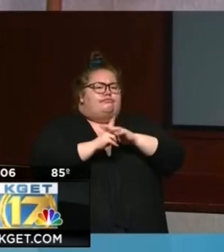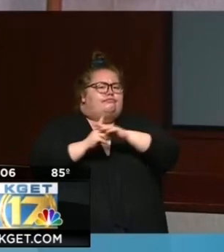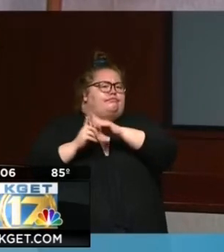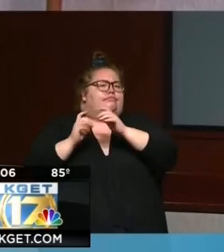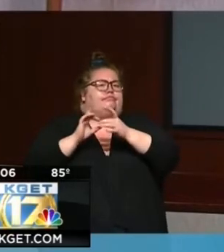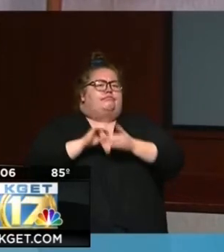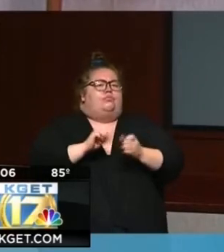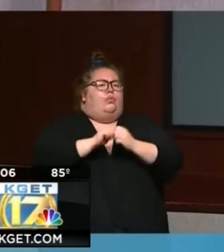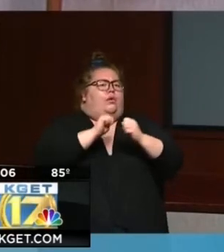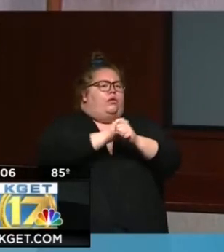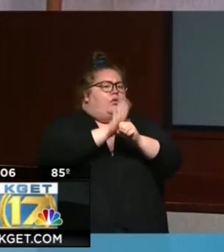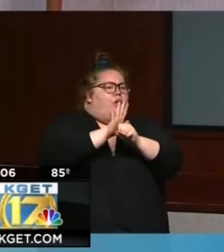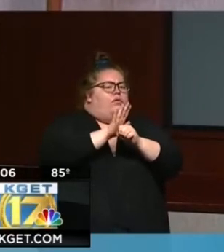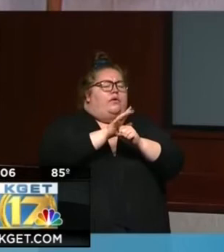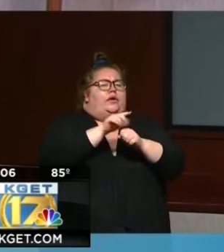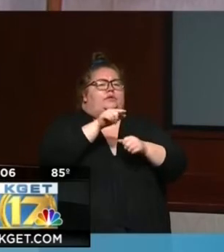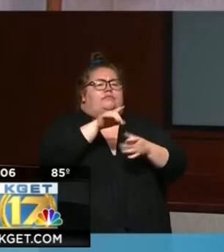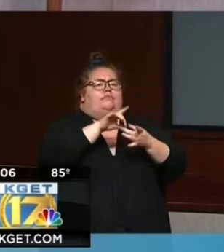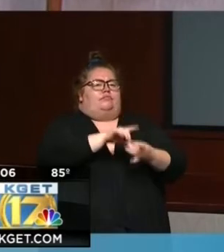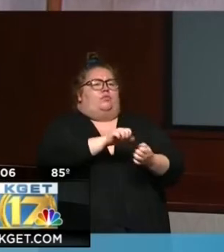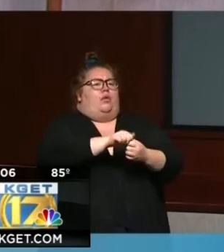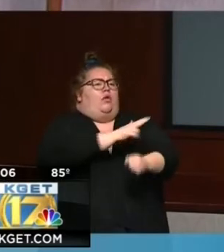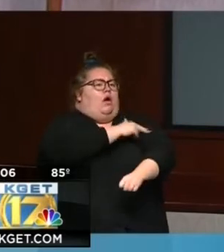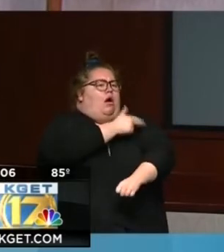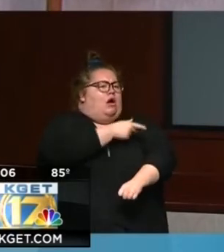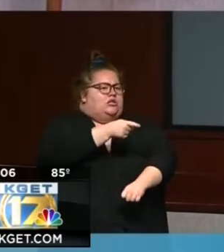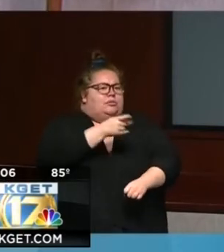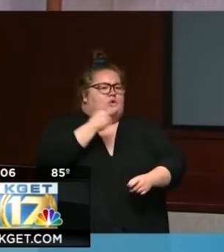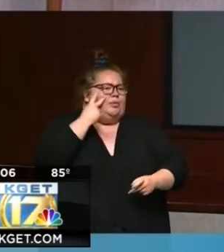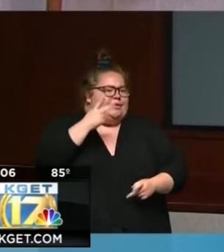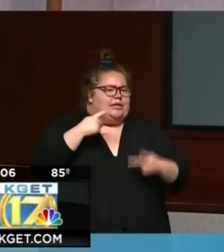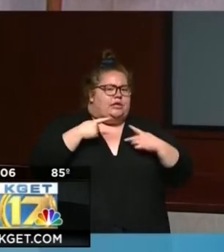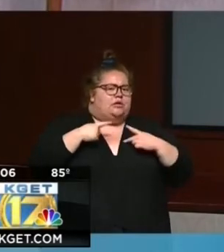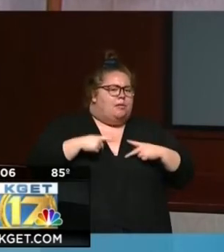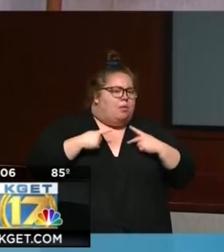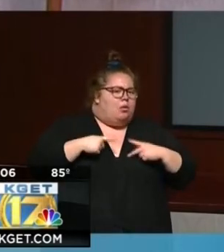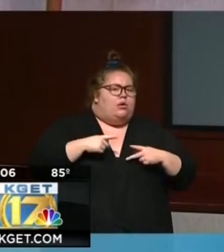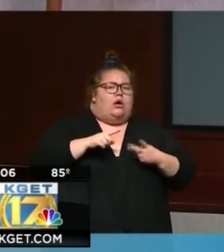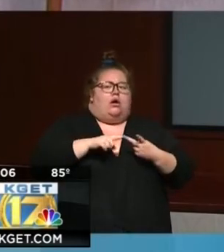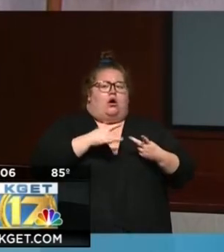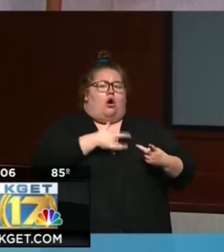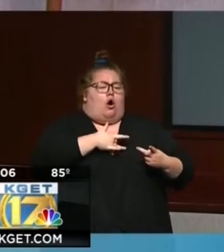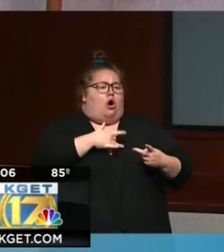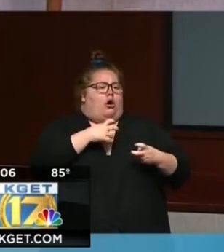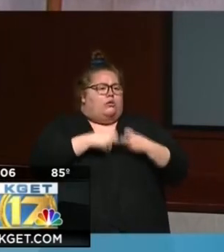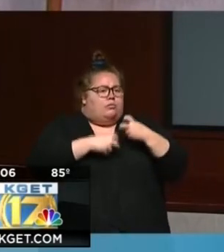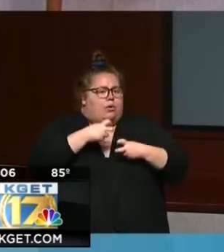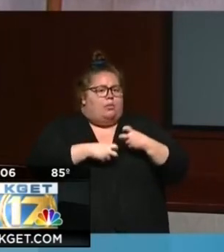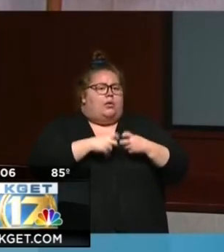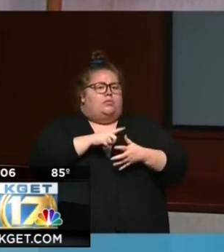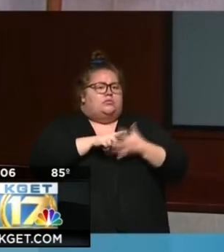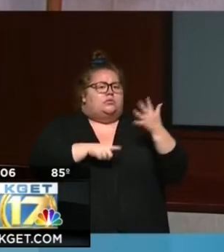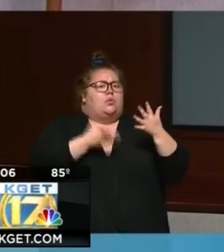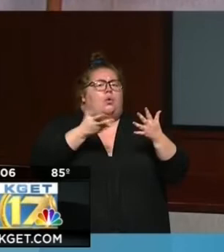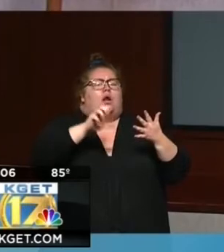OF THE COMPLICATIONS BROUGHT ON BY THE CORONAVIRUS THAT WE ARE SEEING IN THE LOCAL HOSPITALIZED PATIENTS.